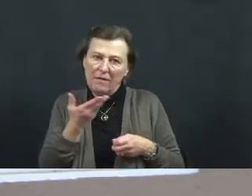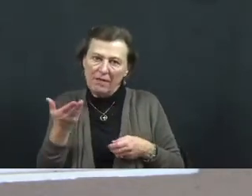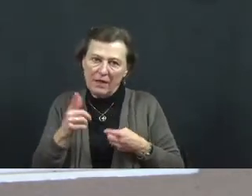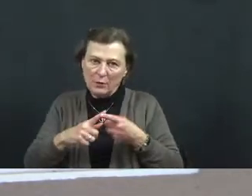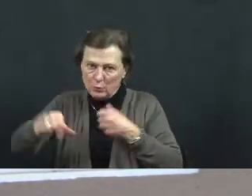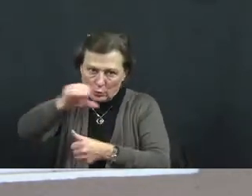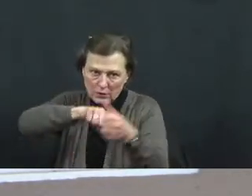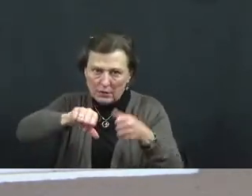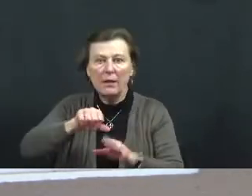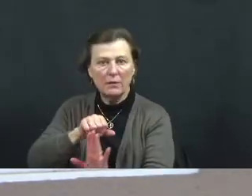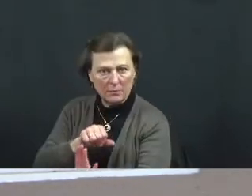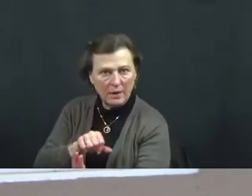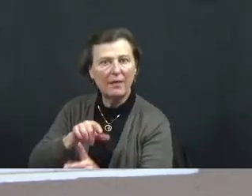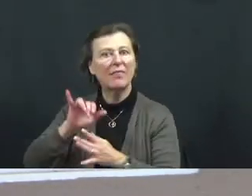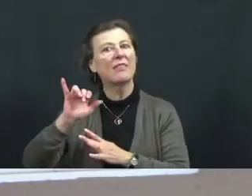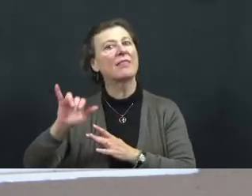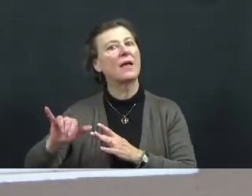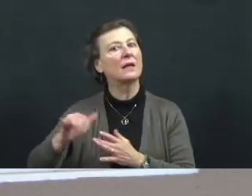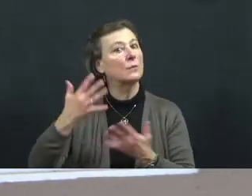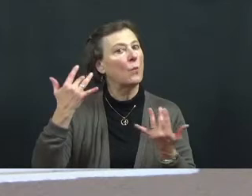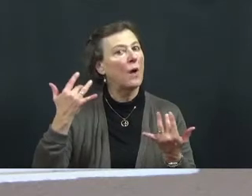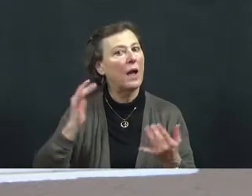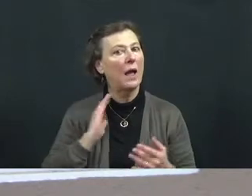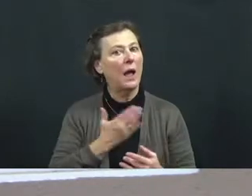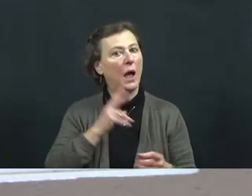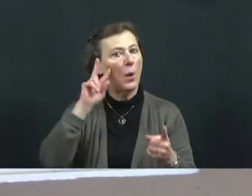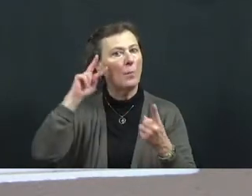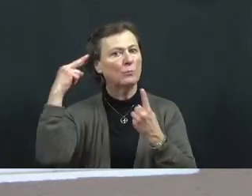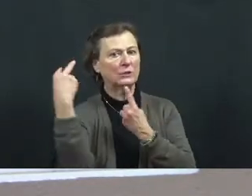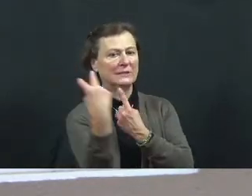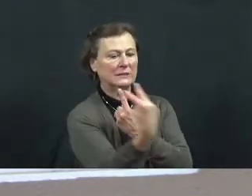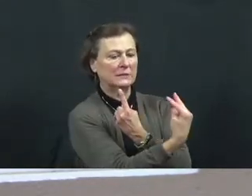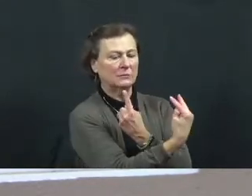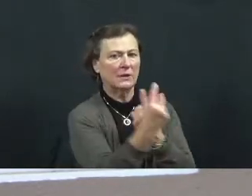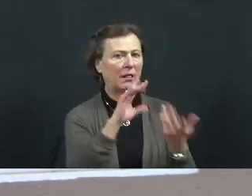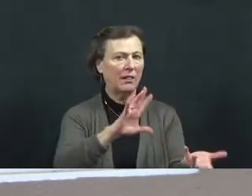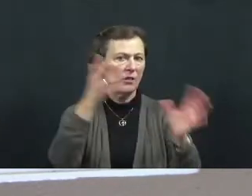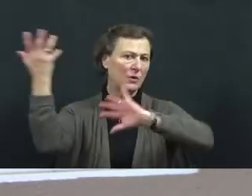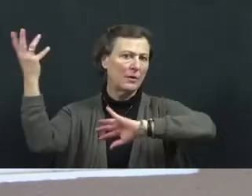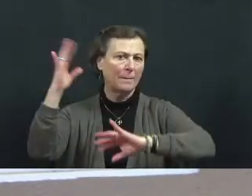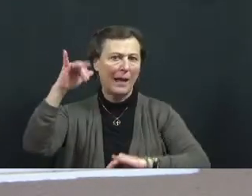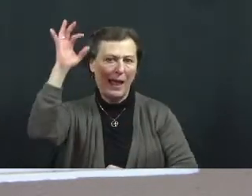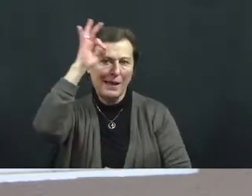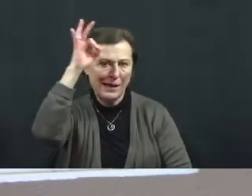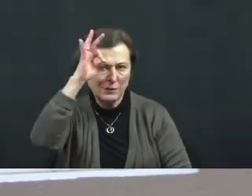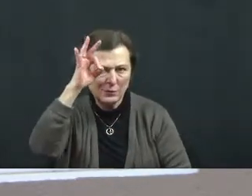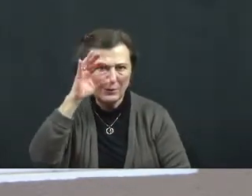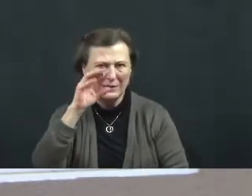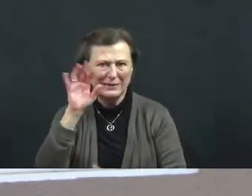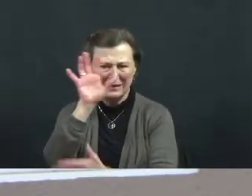But, that's generally because our perceptions are skewed by ignorance and delusion; not